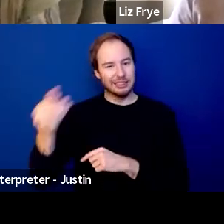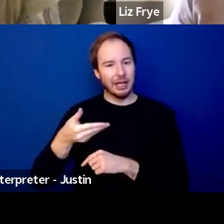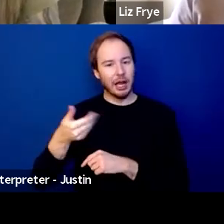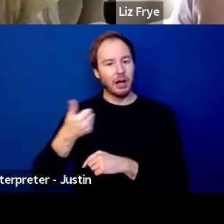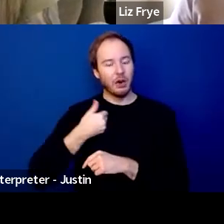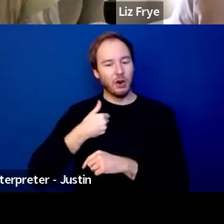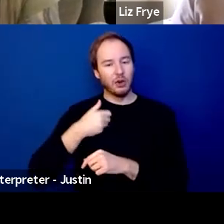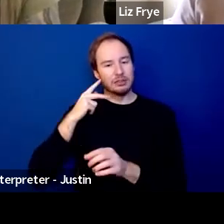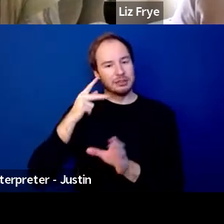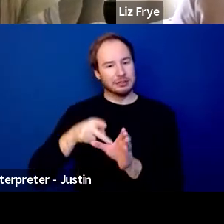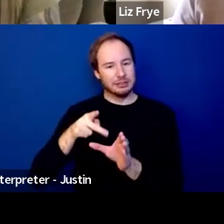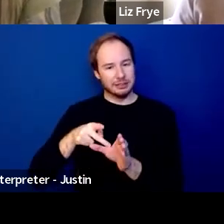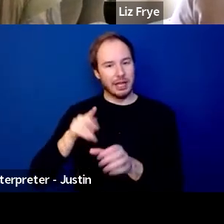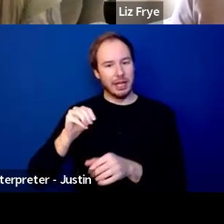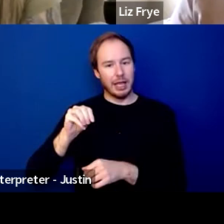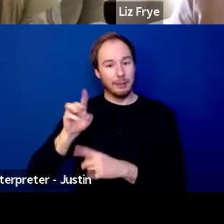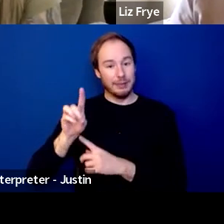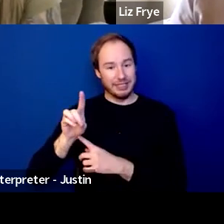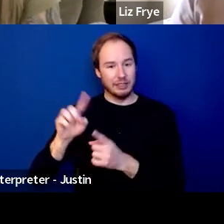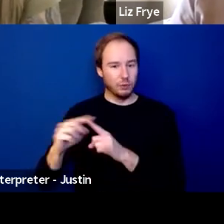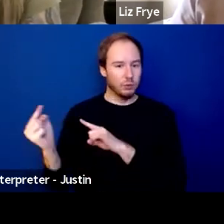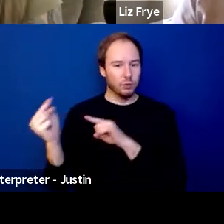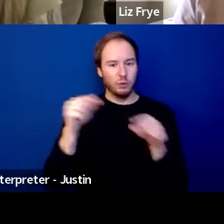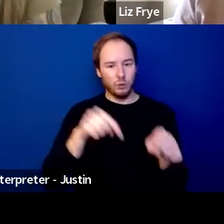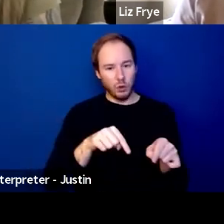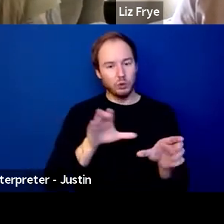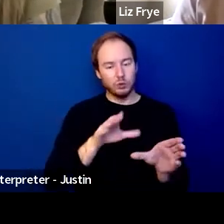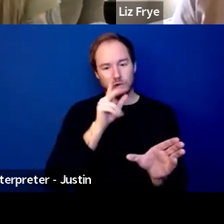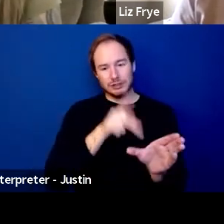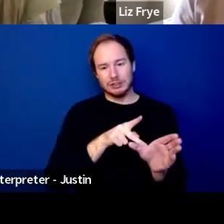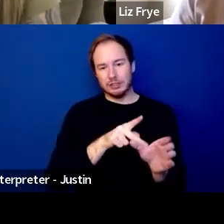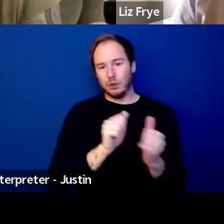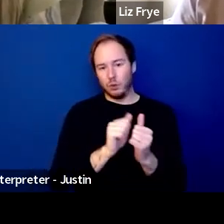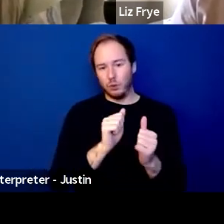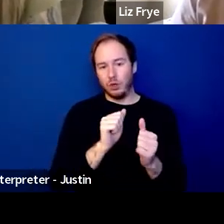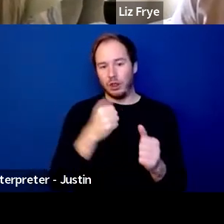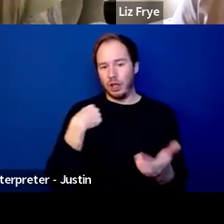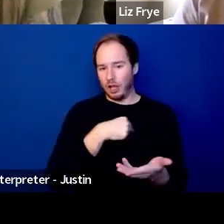to come out and do psych work with us in the community.